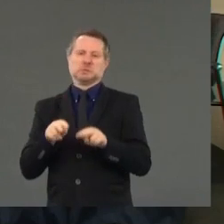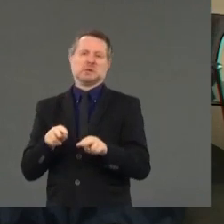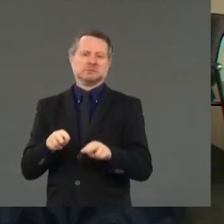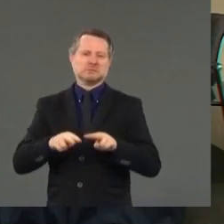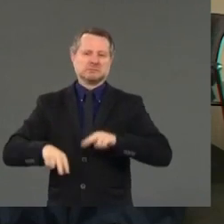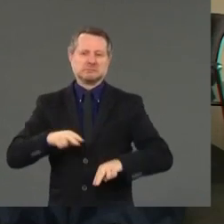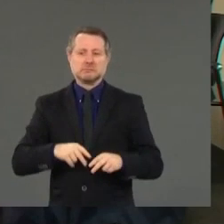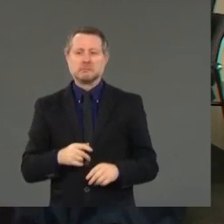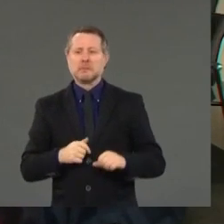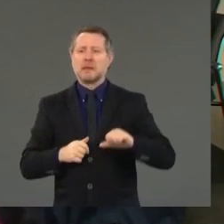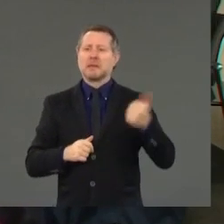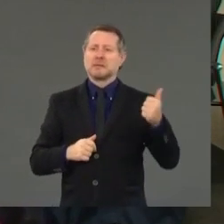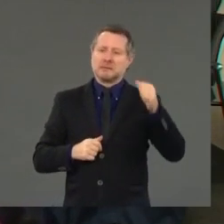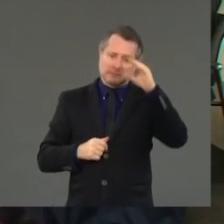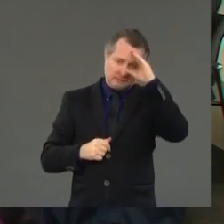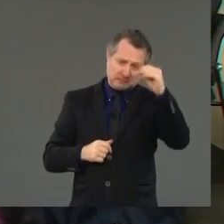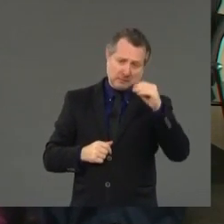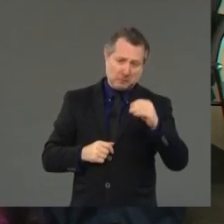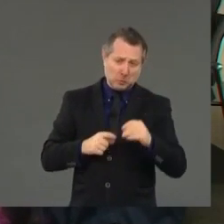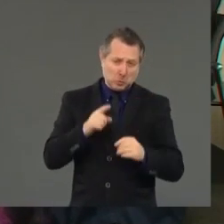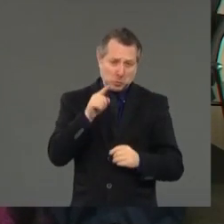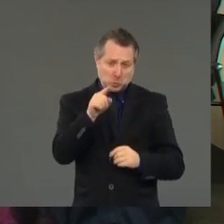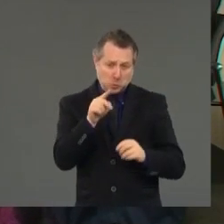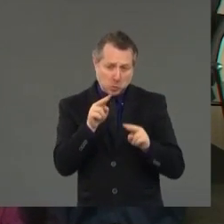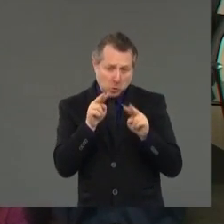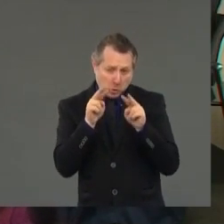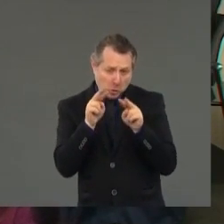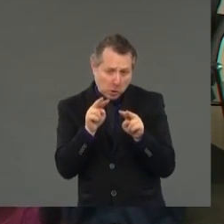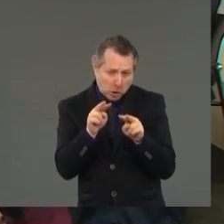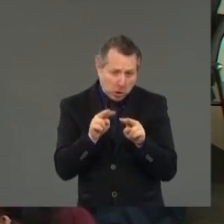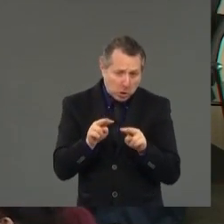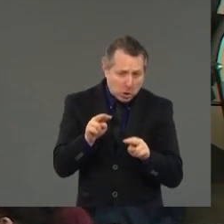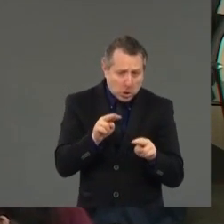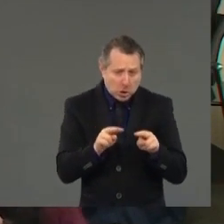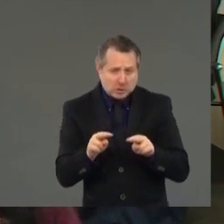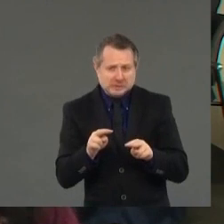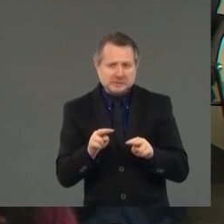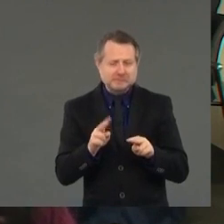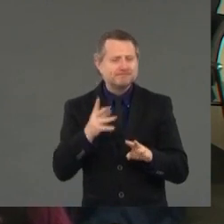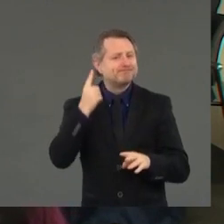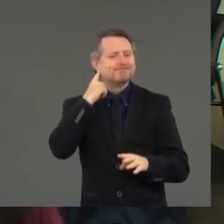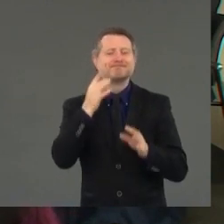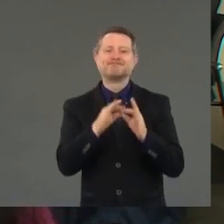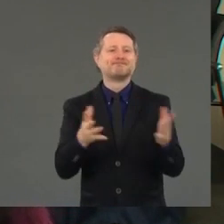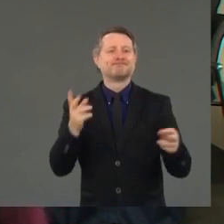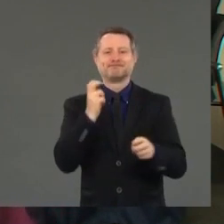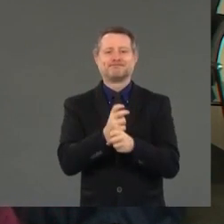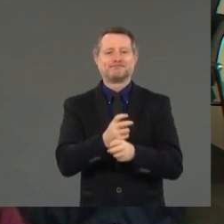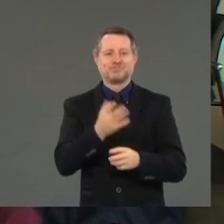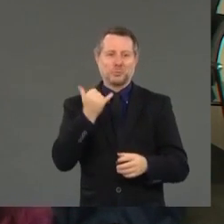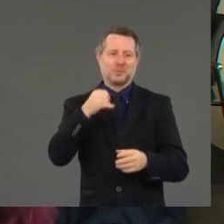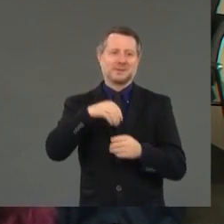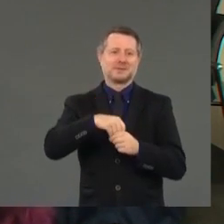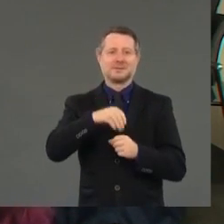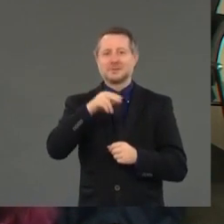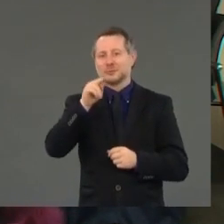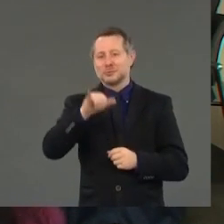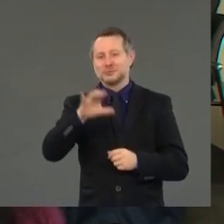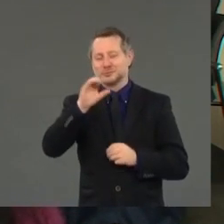POLICY QUESTIONS, BUT IT IS SOMETHING WE'RE WATCHING. GOVERNOR, A NEW MODEL FROM A